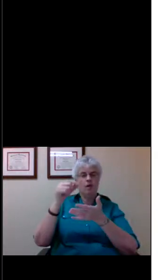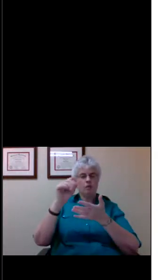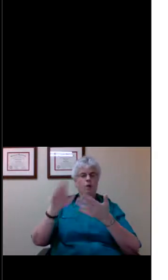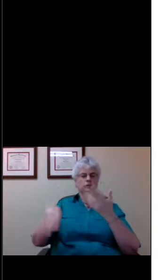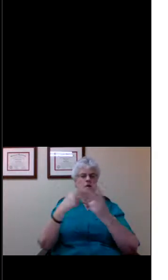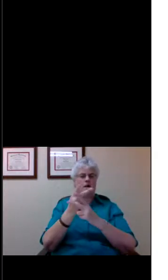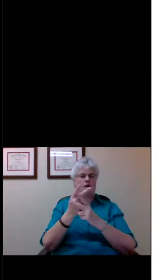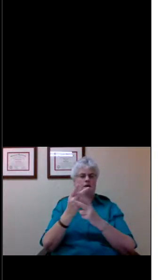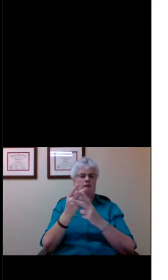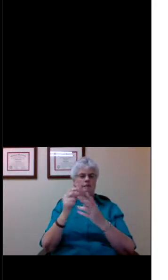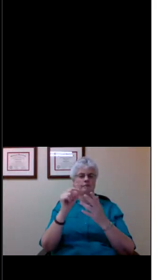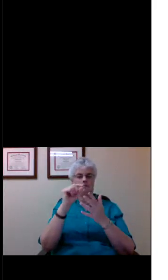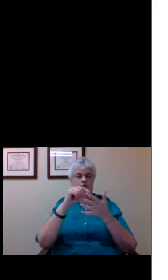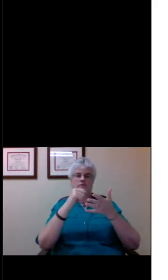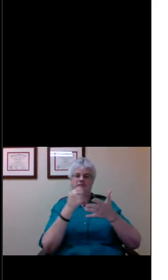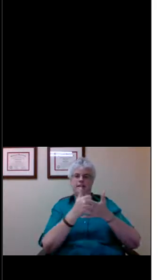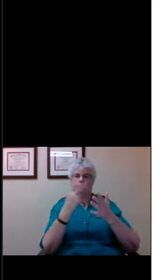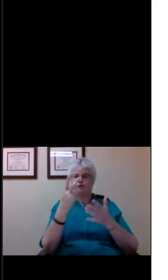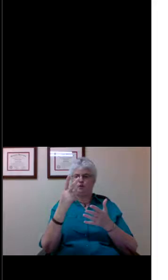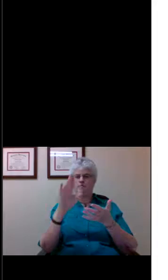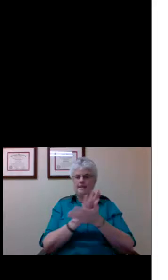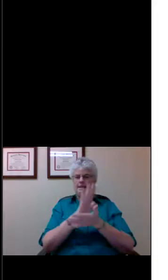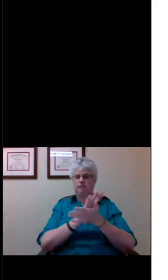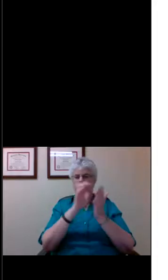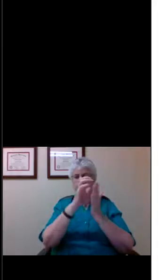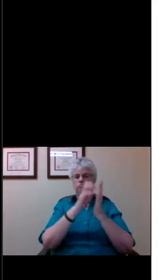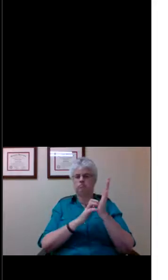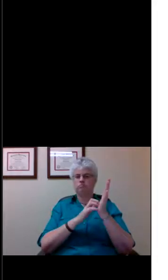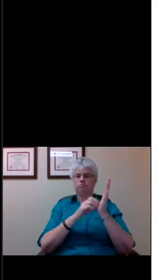were they, you know, were they able to vibrate? Where's their telephone access